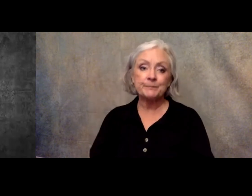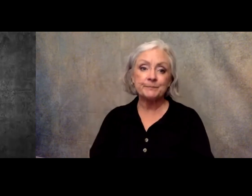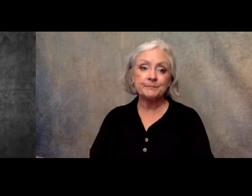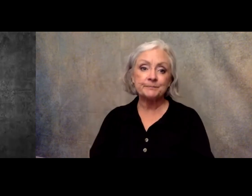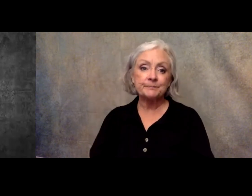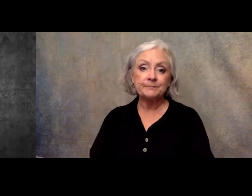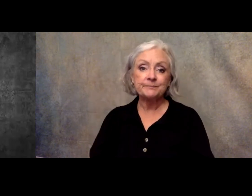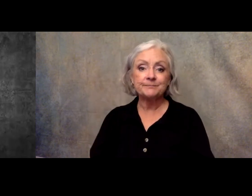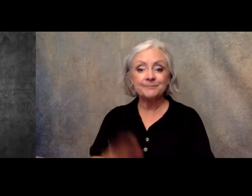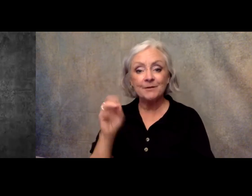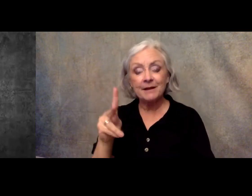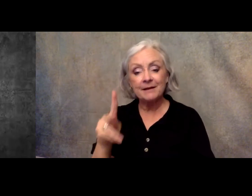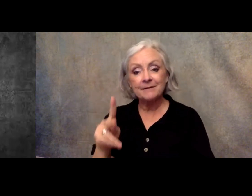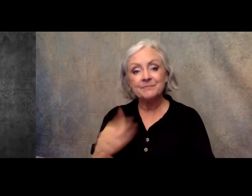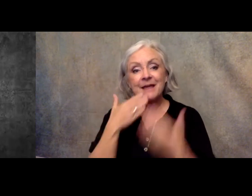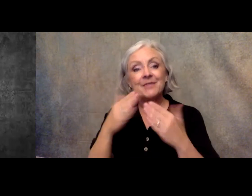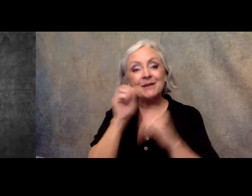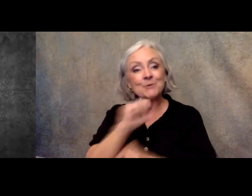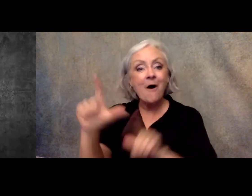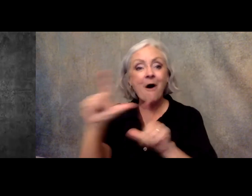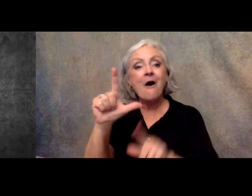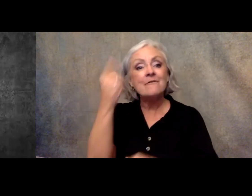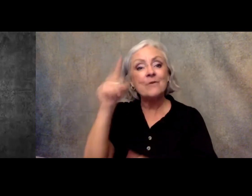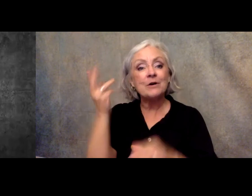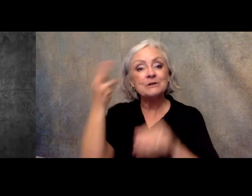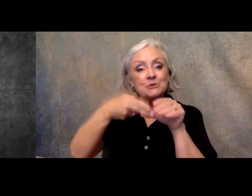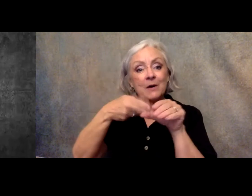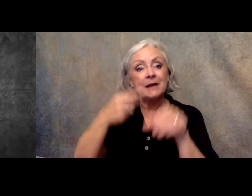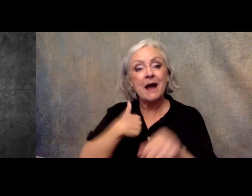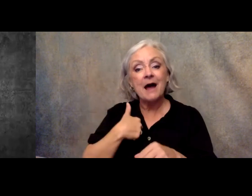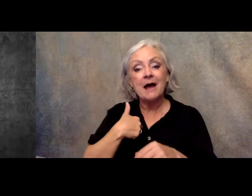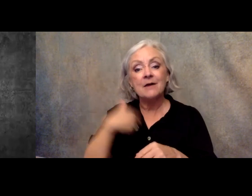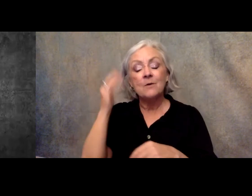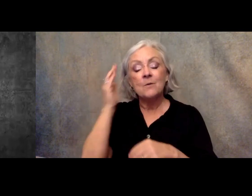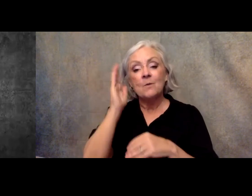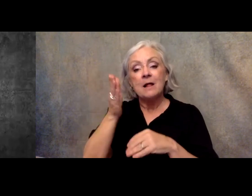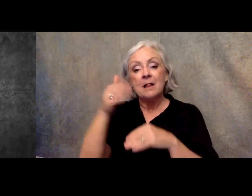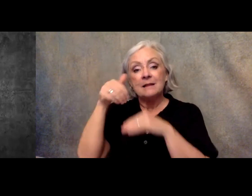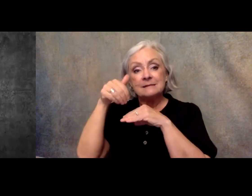[Tiffany] Alright. So, thank you all for joining us, and I will be sending an email out